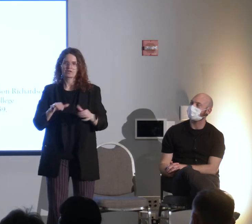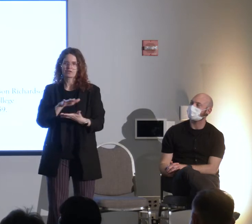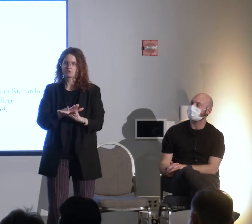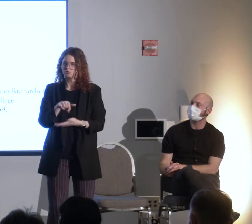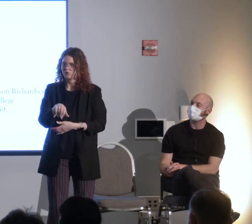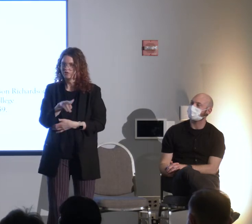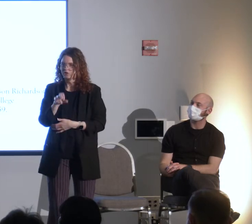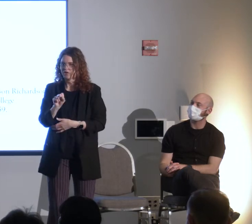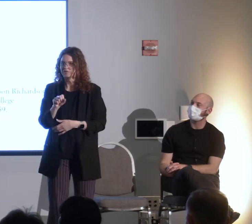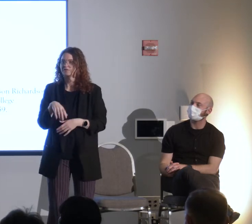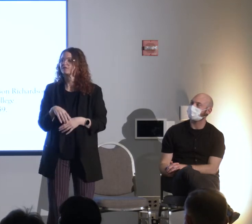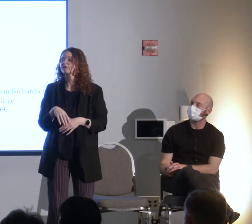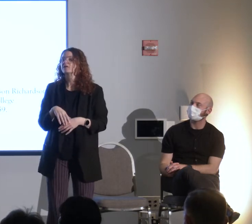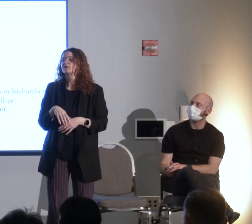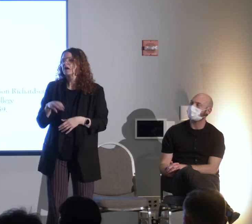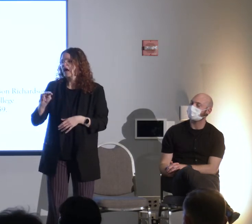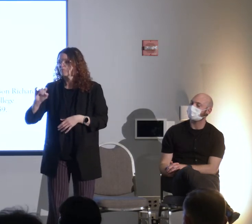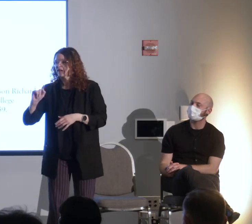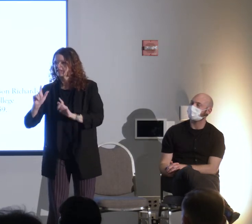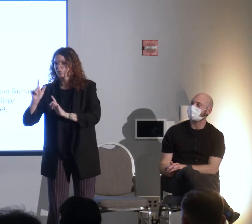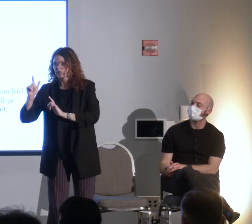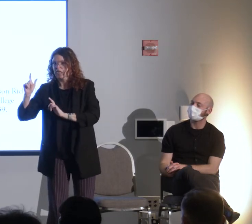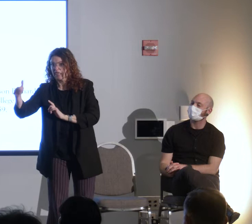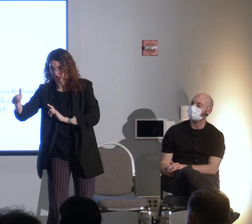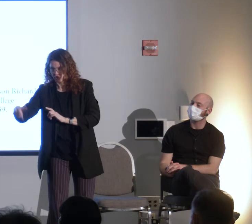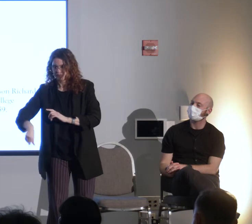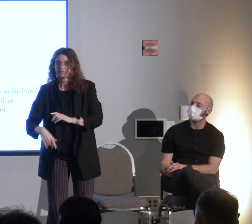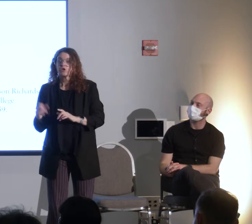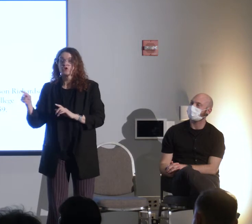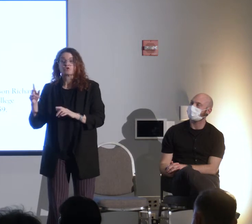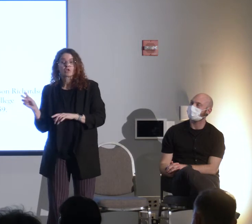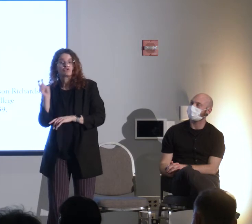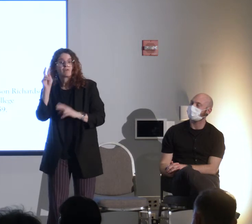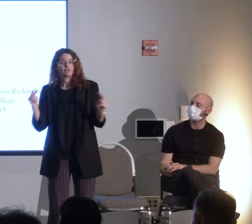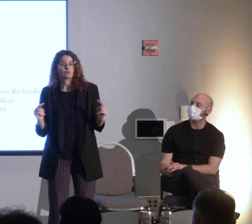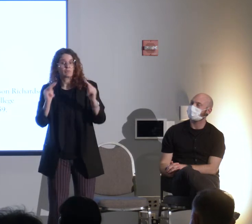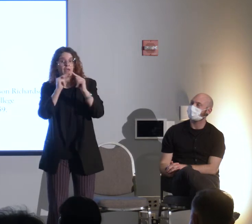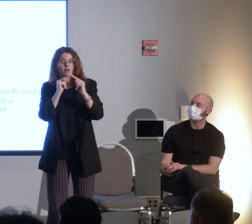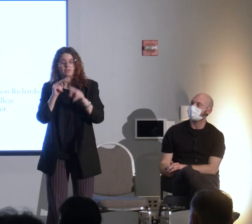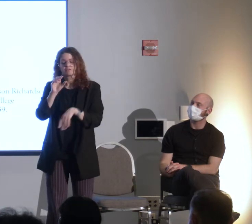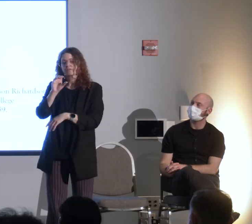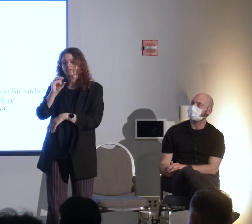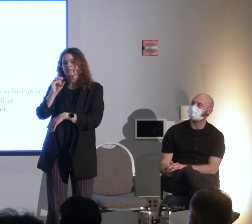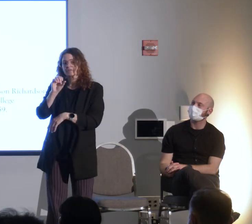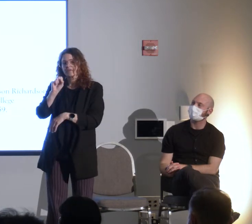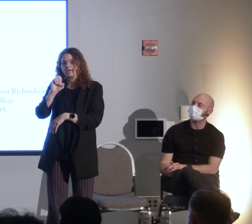MIT only came along some years later. So we went to Paris, École des Beaux-Arts and